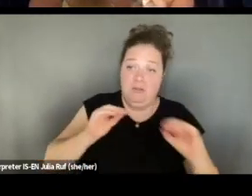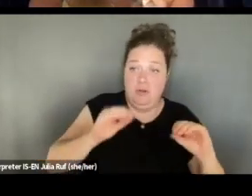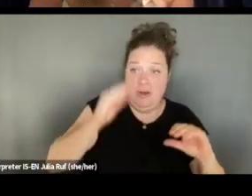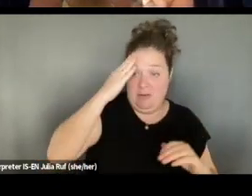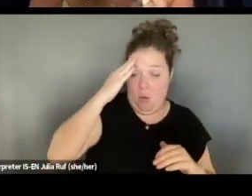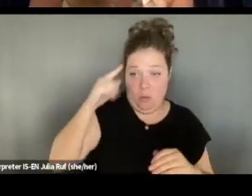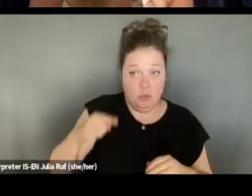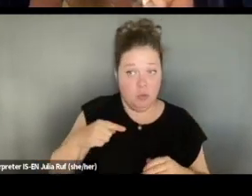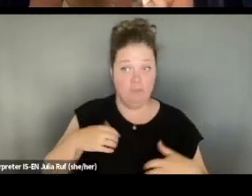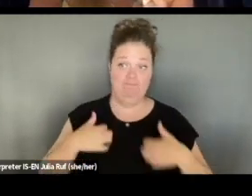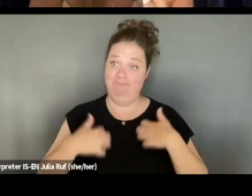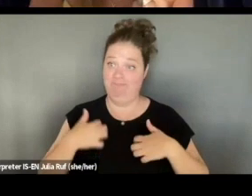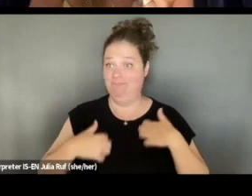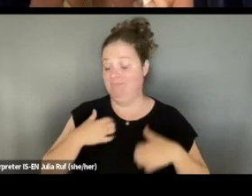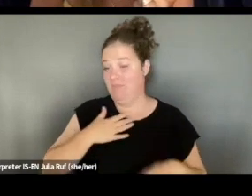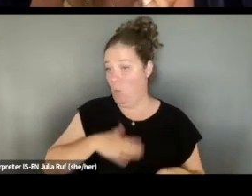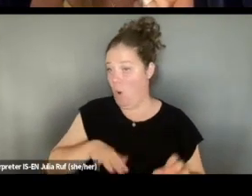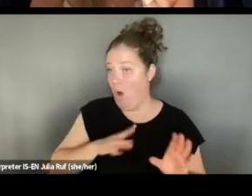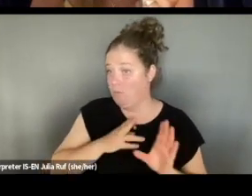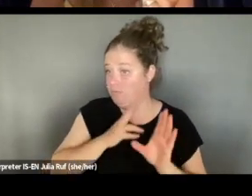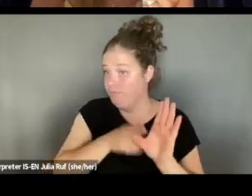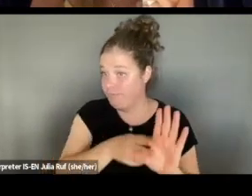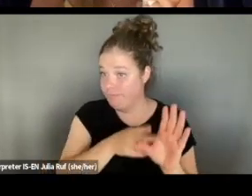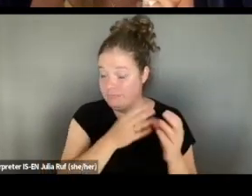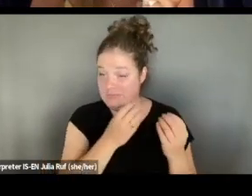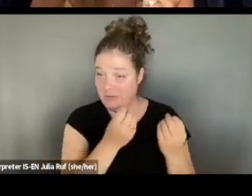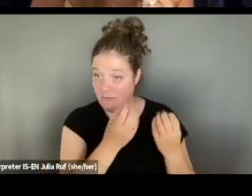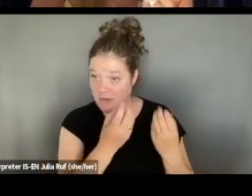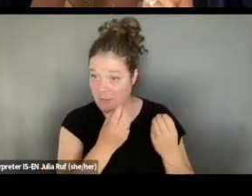not this one. So, would a training on feedback be interesting